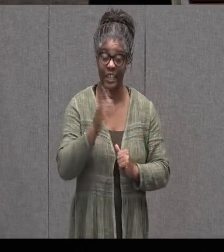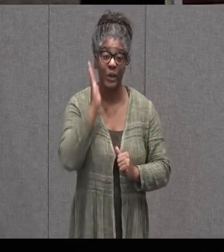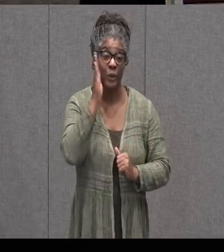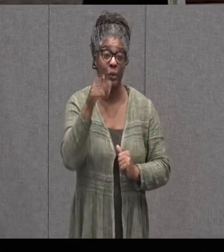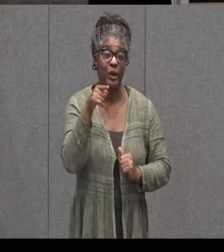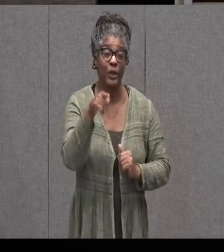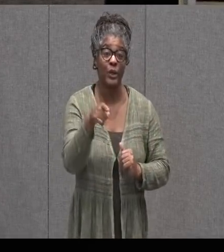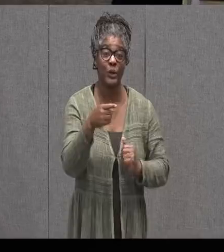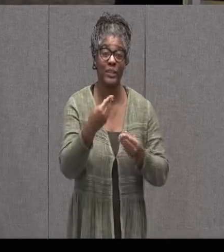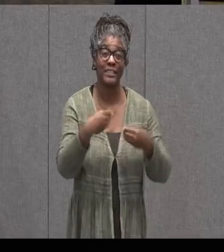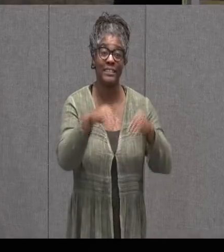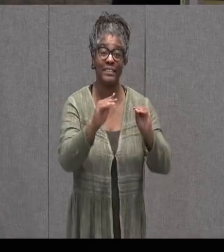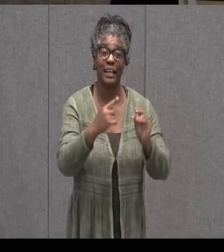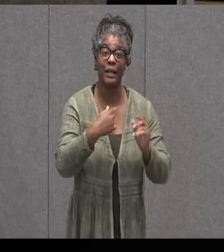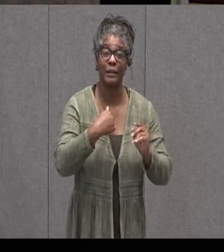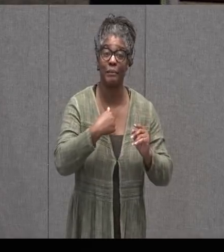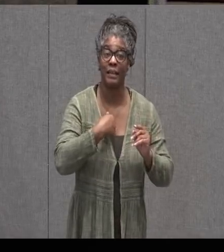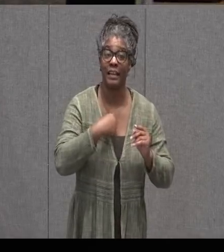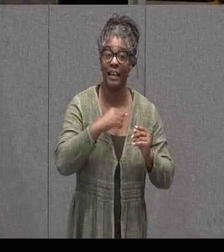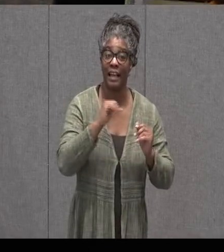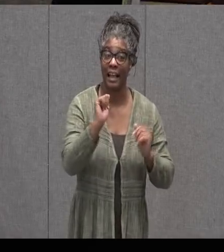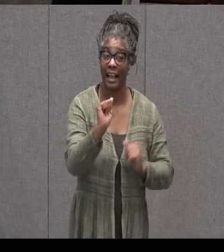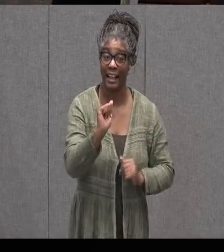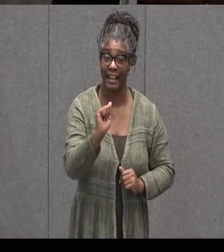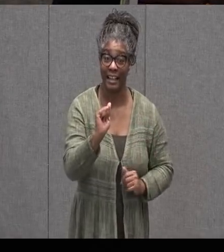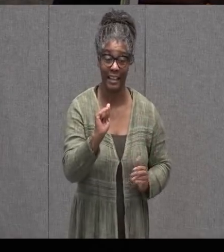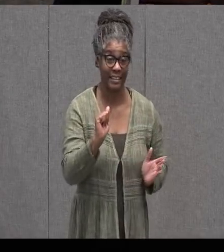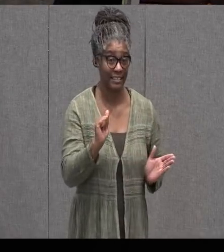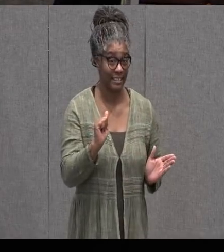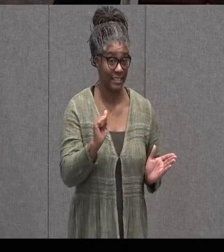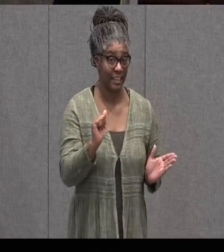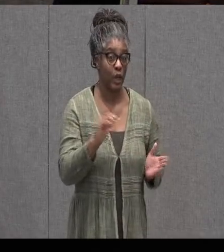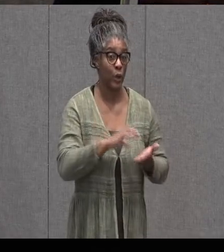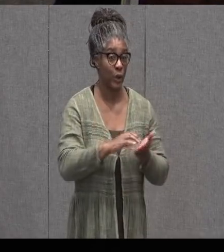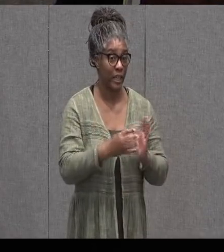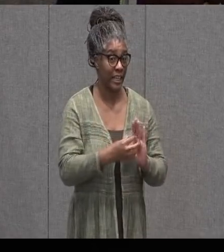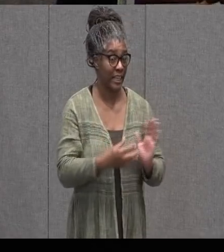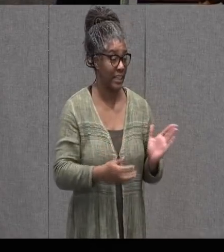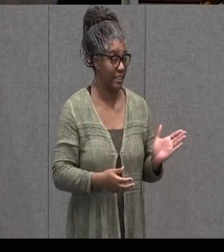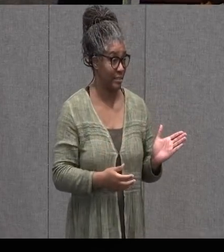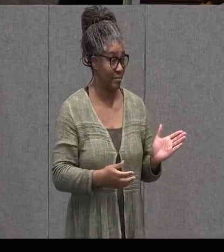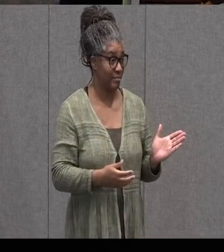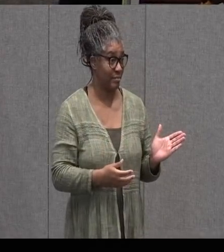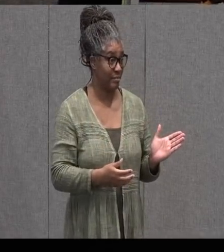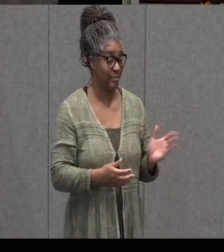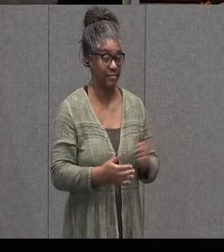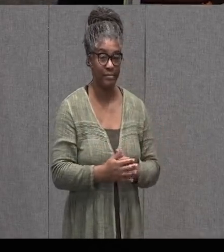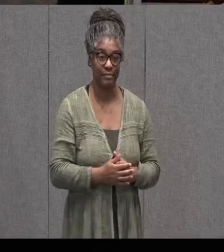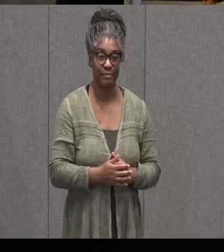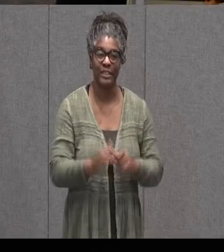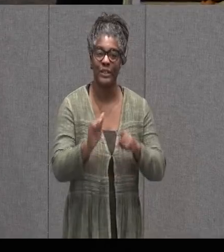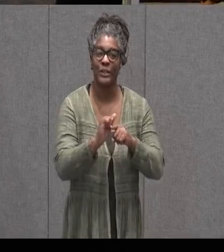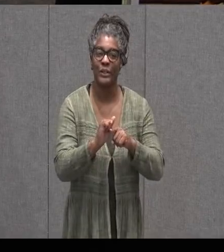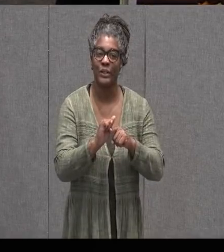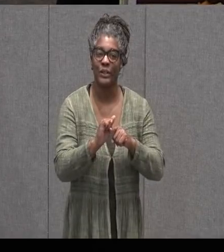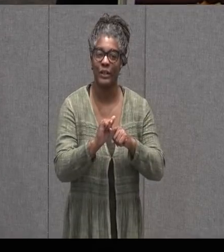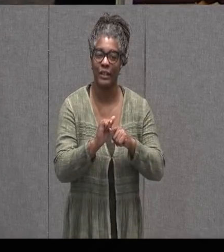Will you sell me a cookie? Try that one more time.